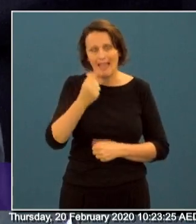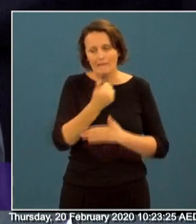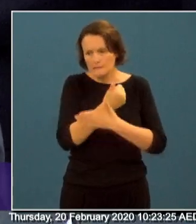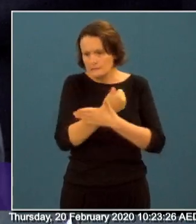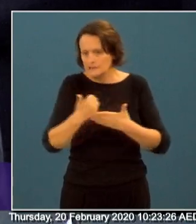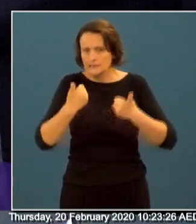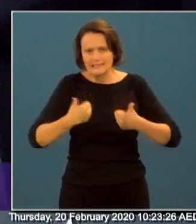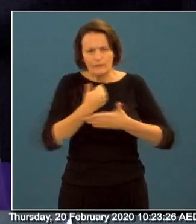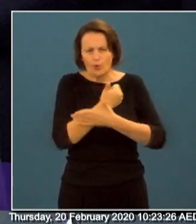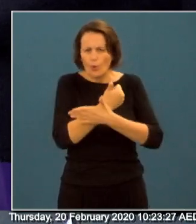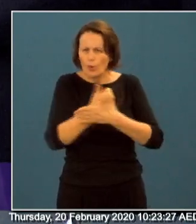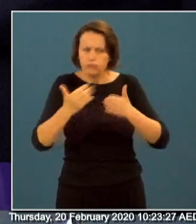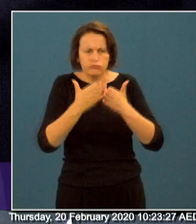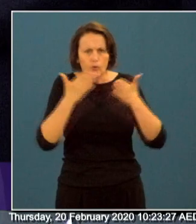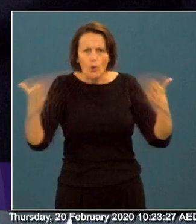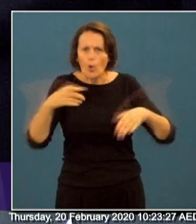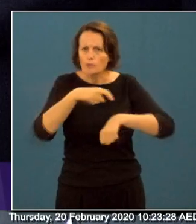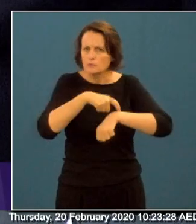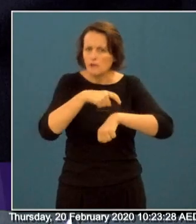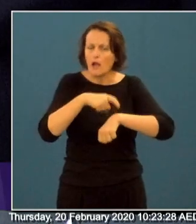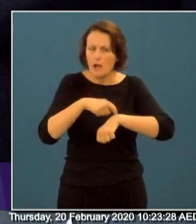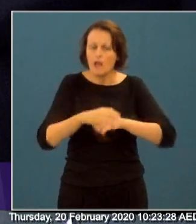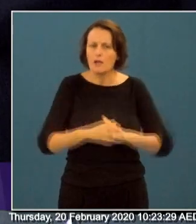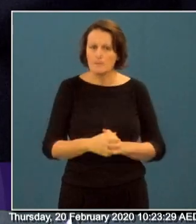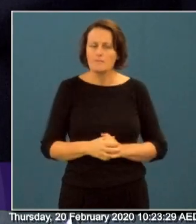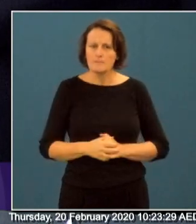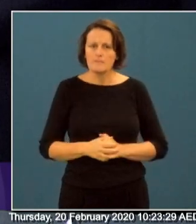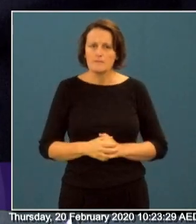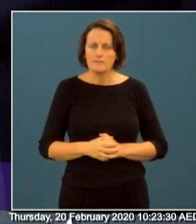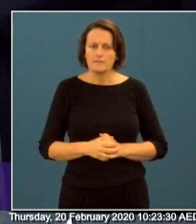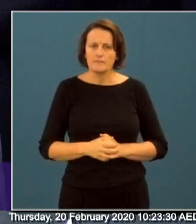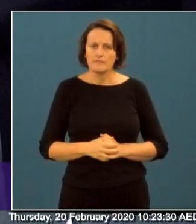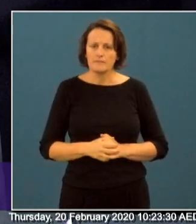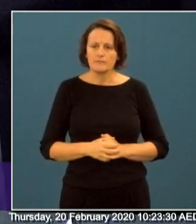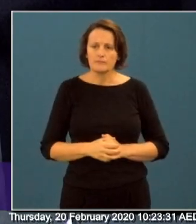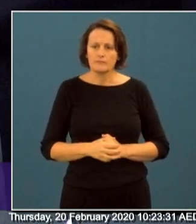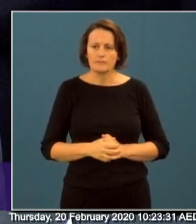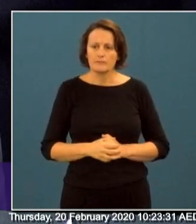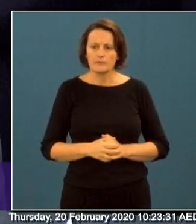and I'm not for a minute minimising the importance of chronic disability